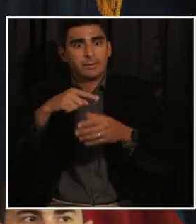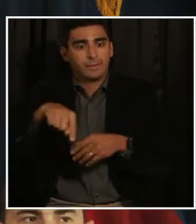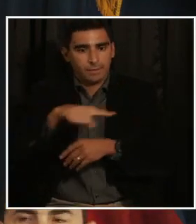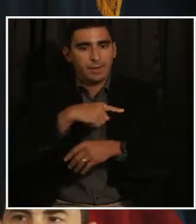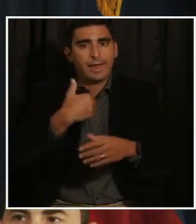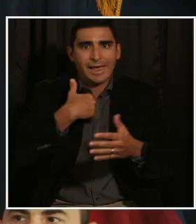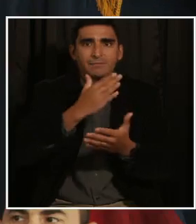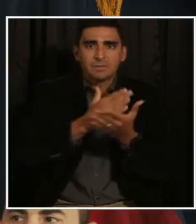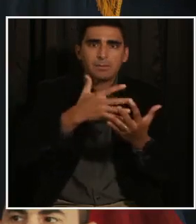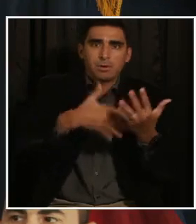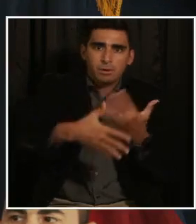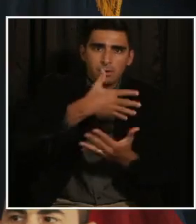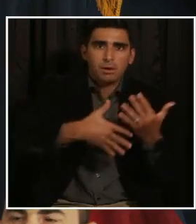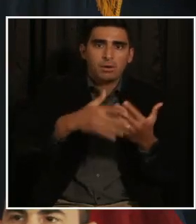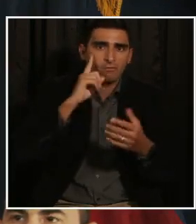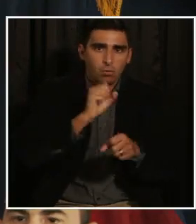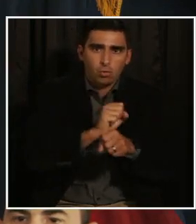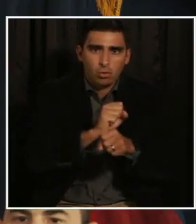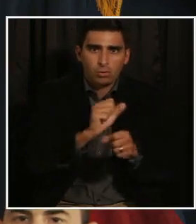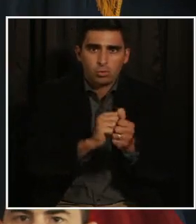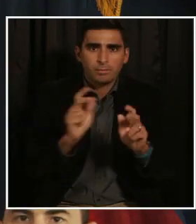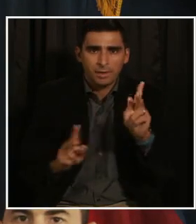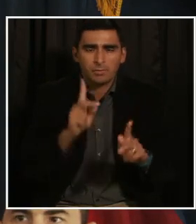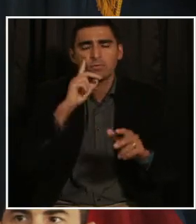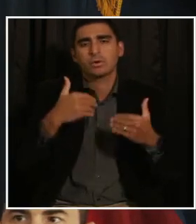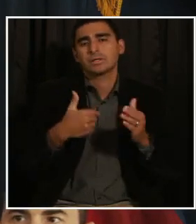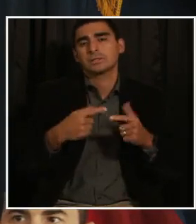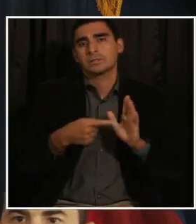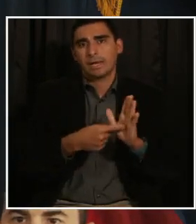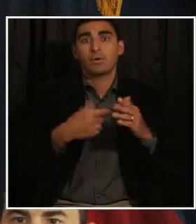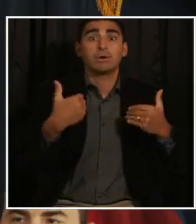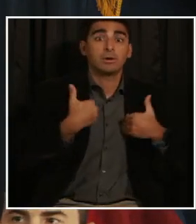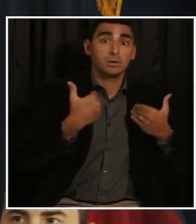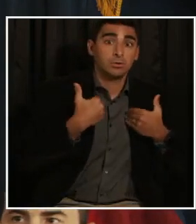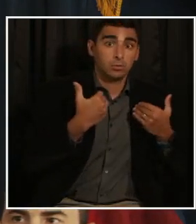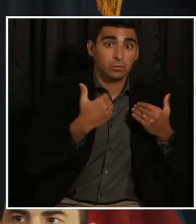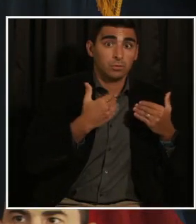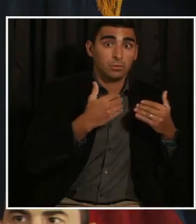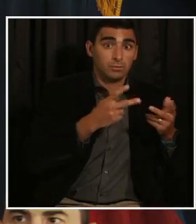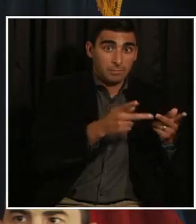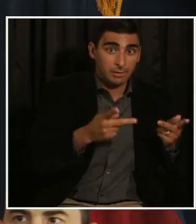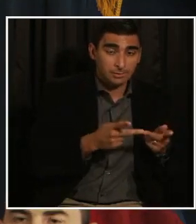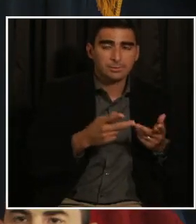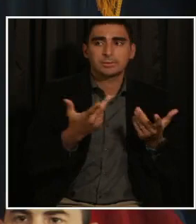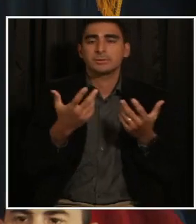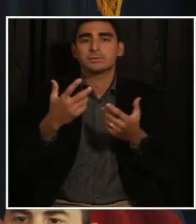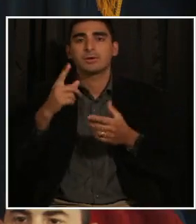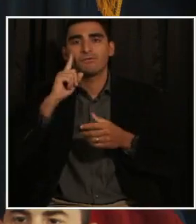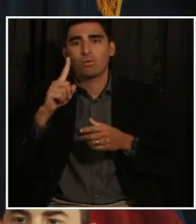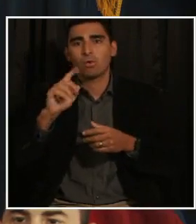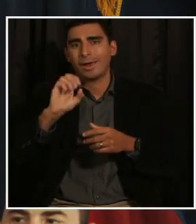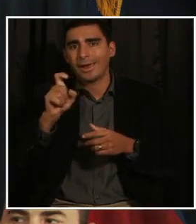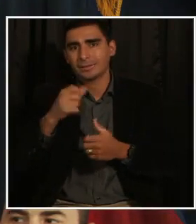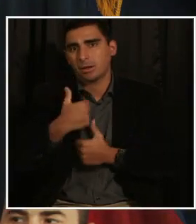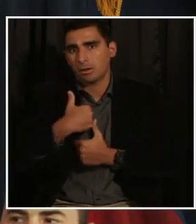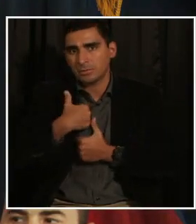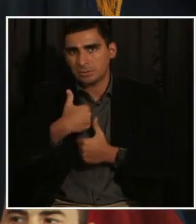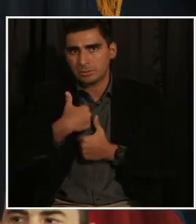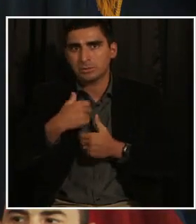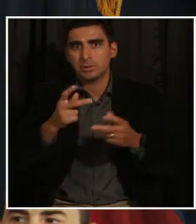when we have uh youth facilities our veterans facility fitzsimmons people who have no choice but